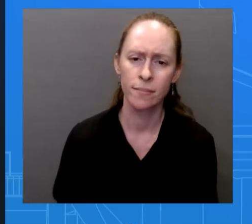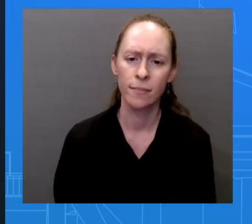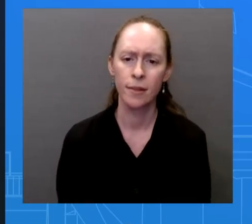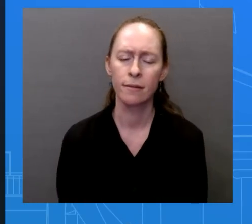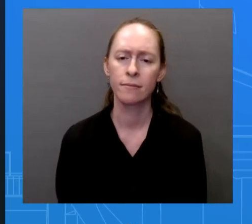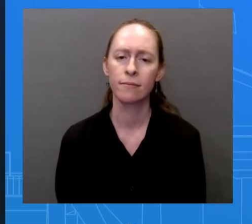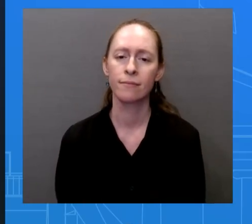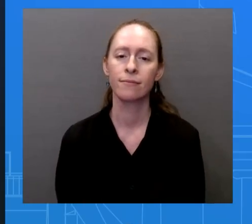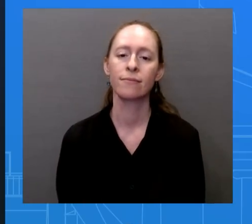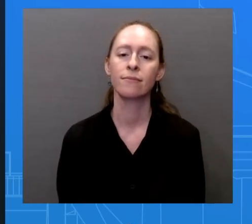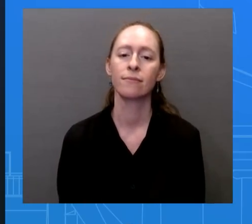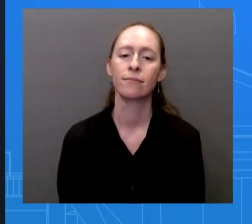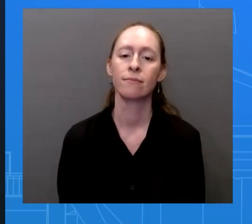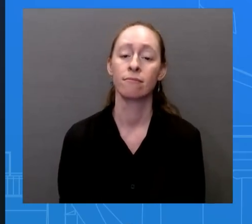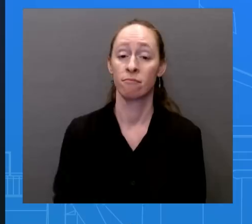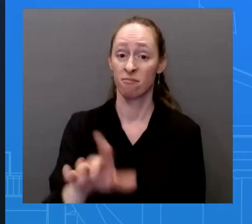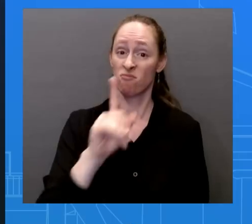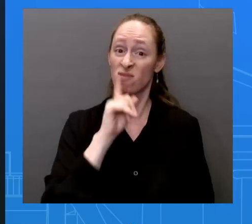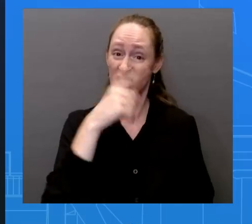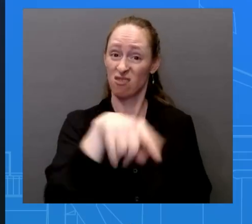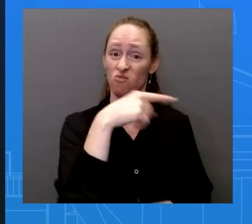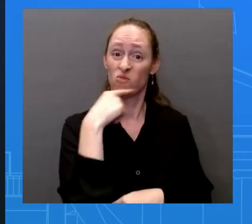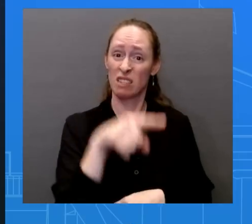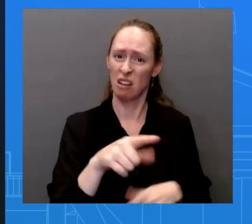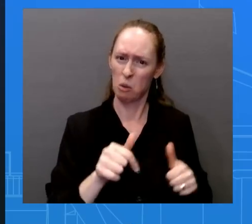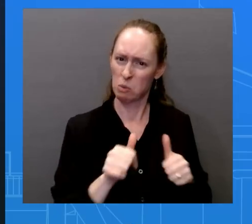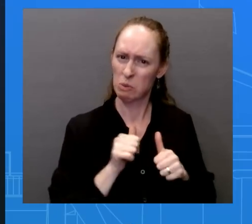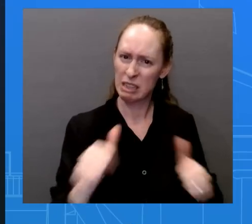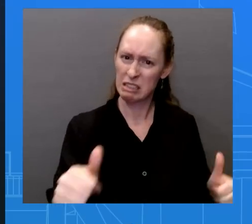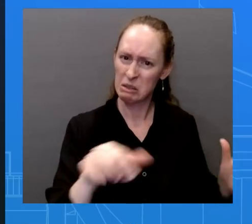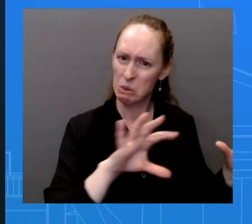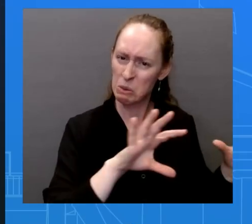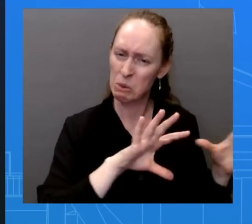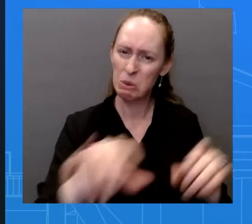We and our allies -- our allies in Europe, our allies across the globe.